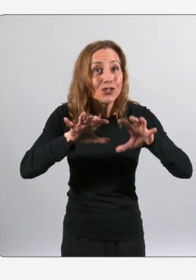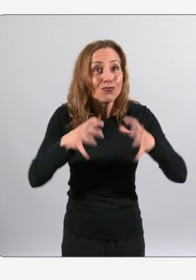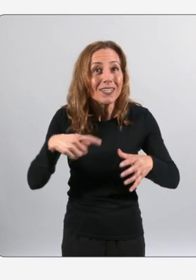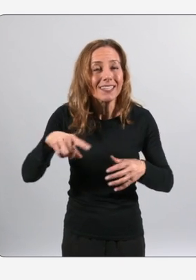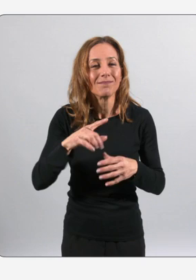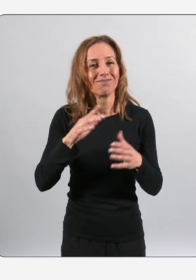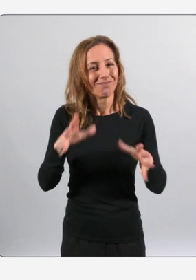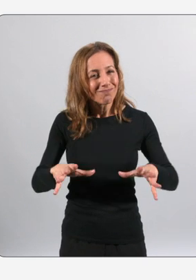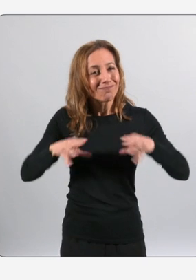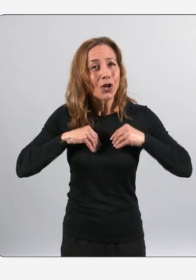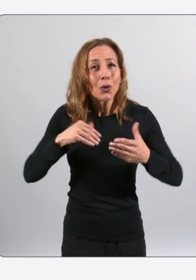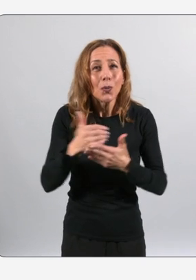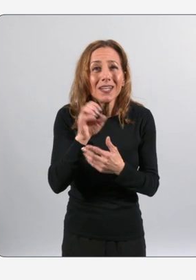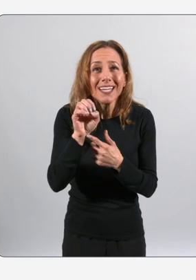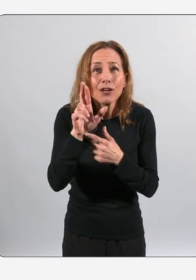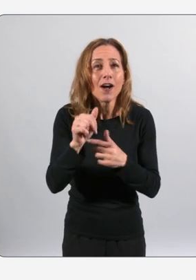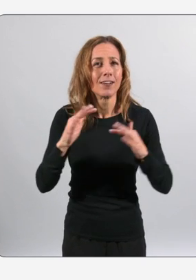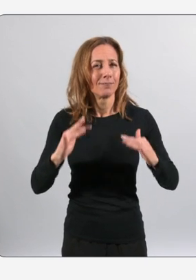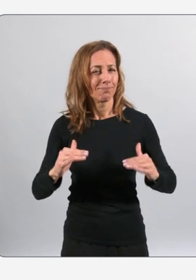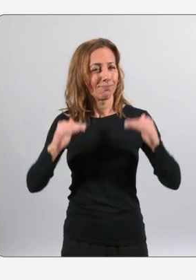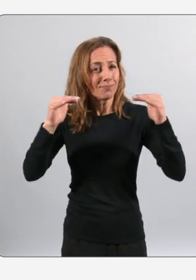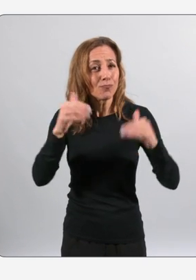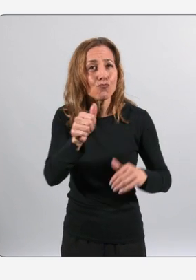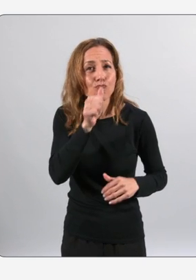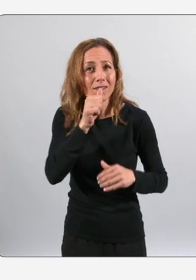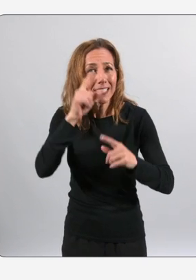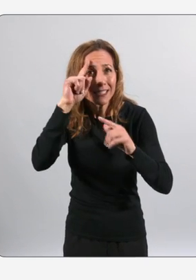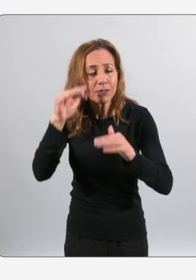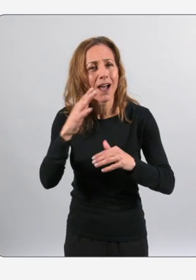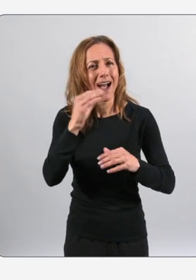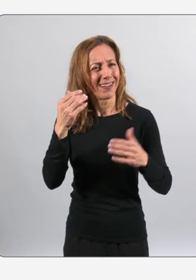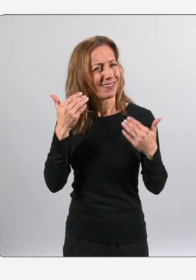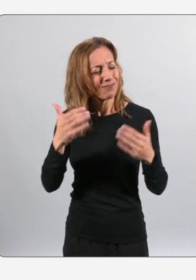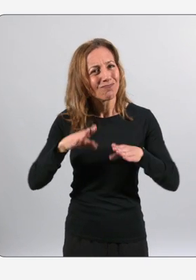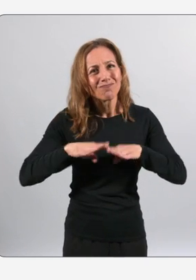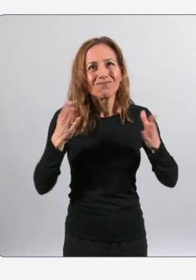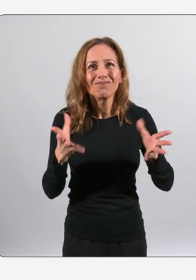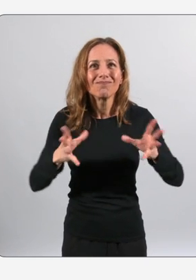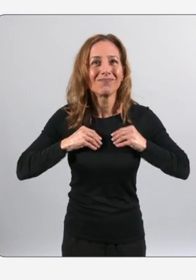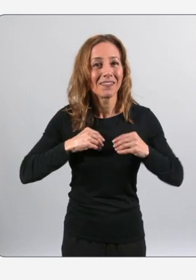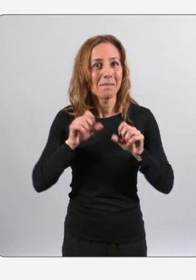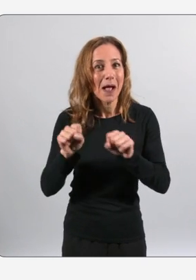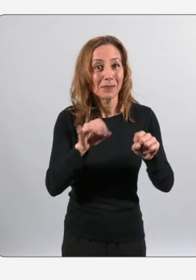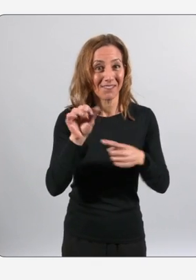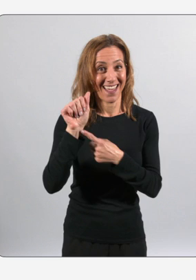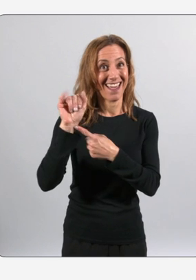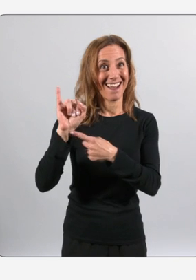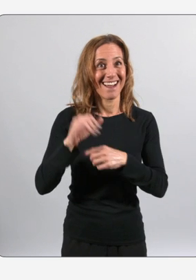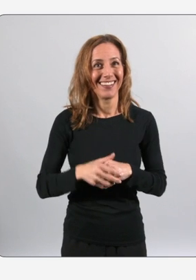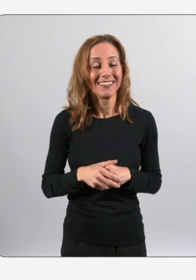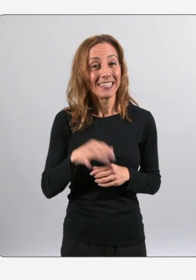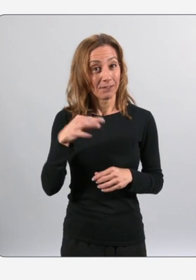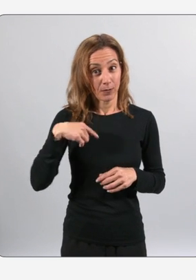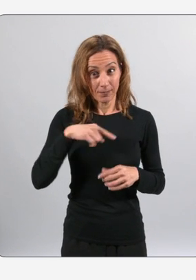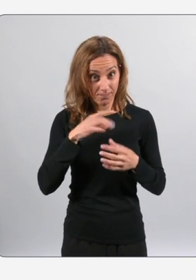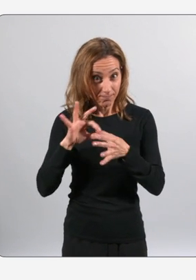expectations, and to unlock the possibilities of AI. If we get this right, we can build the future of marketing